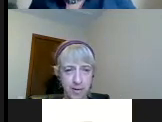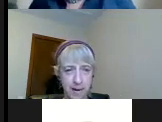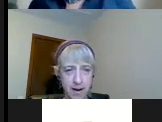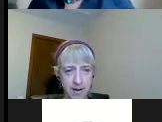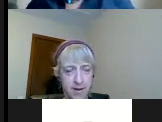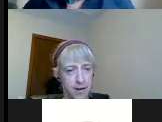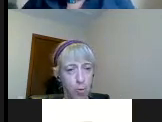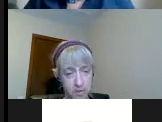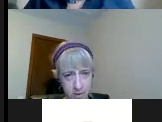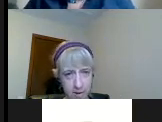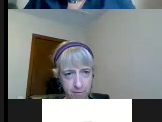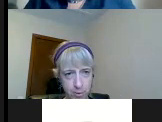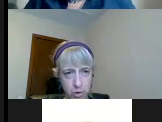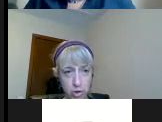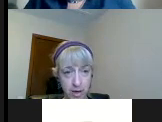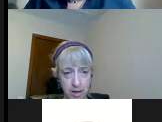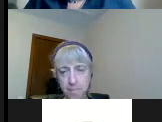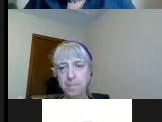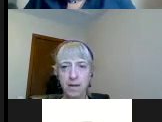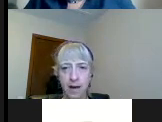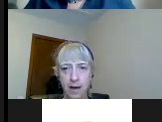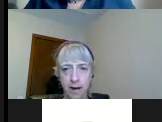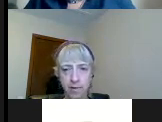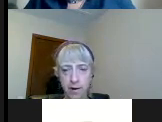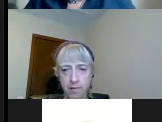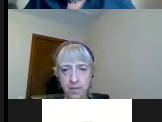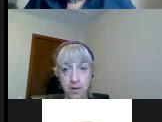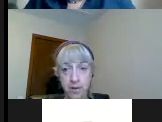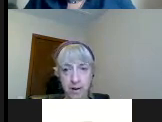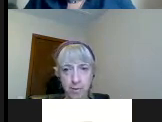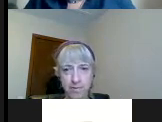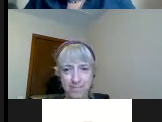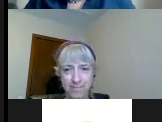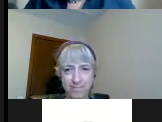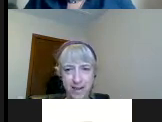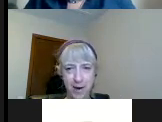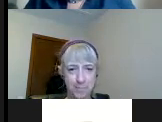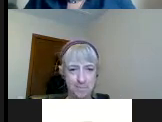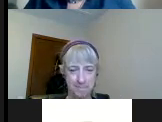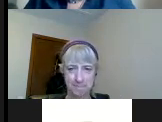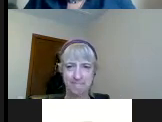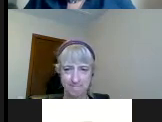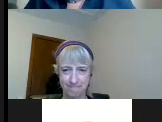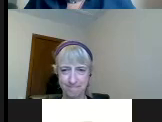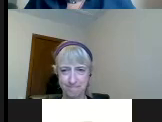And so we look forward to your feedback, hope to see you at a future training and have a great rest of your day everyone. Take care.